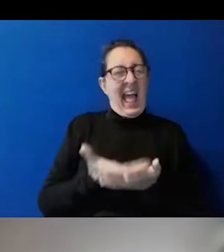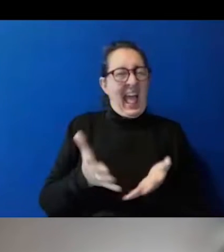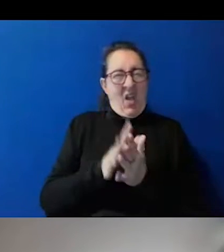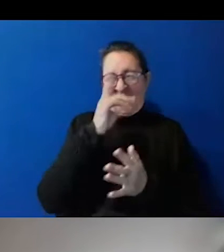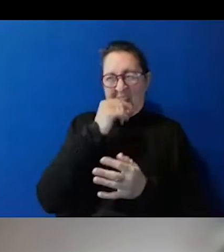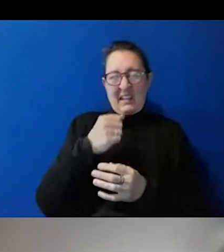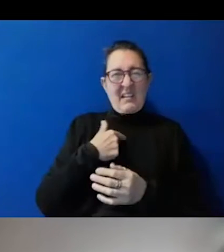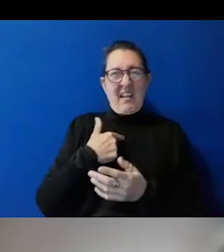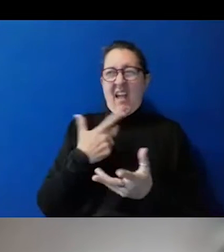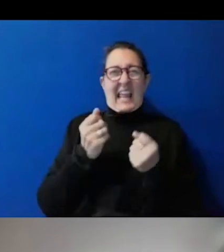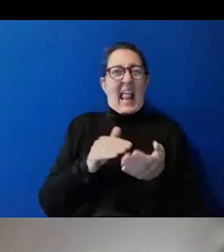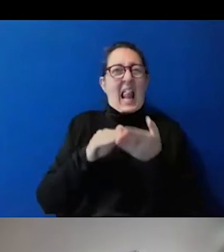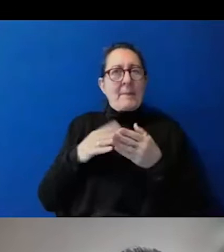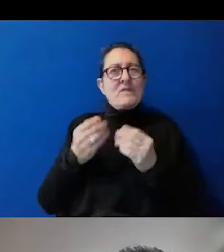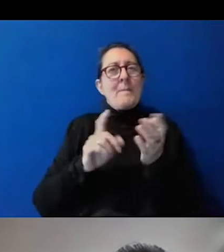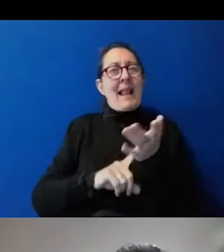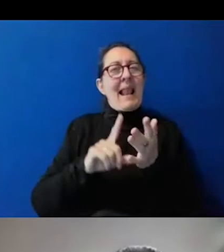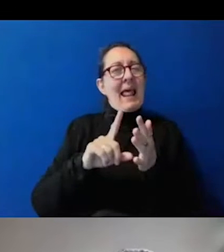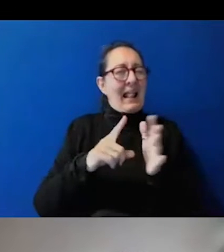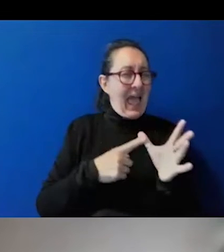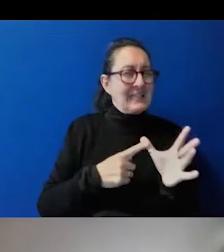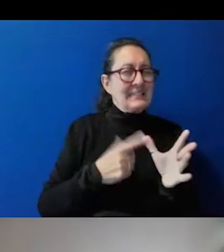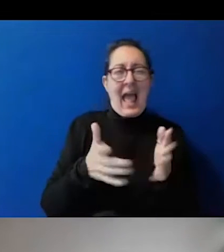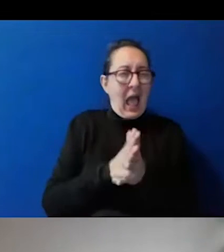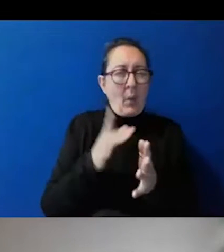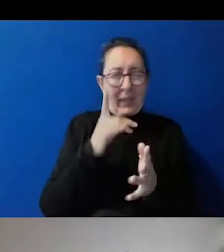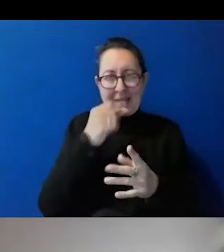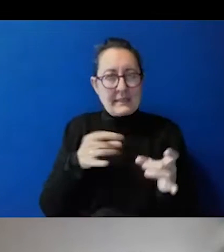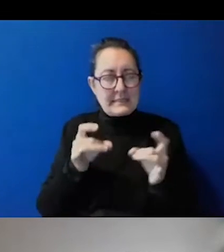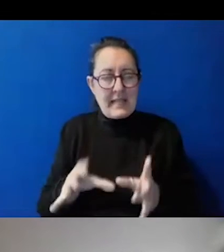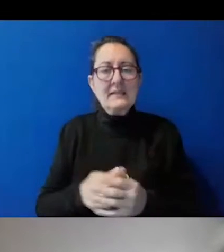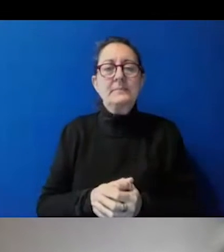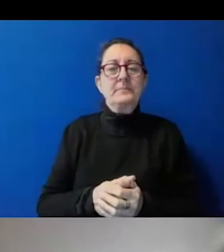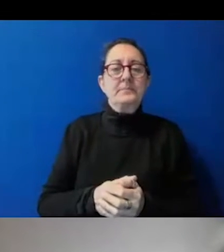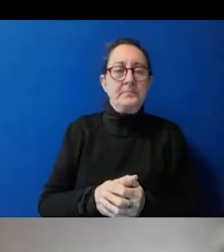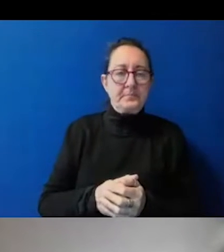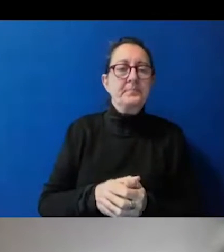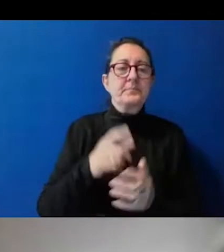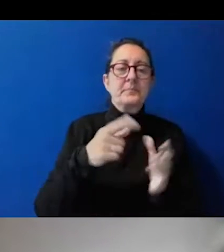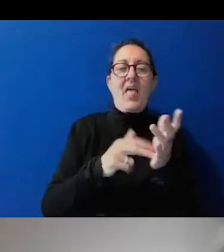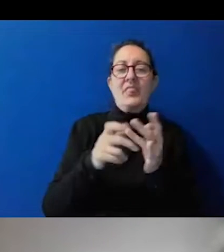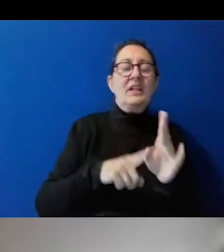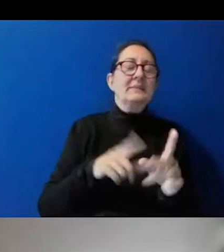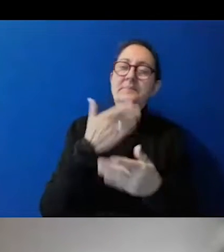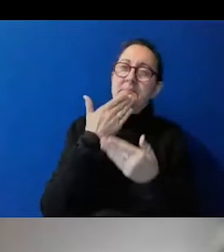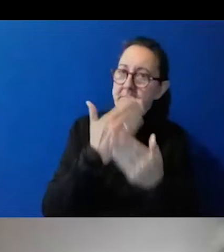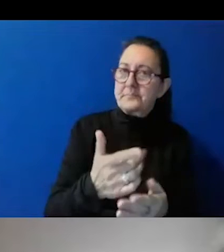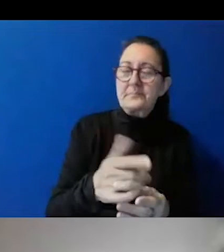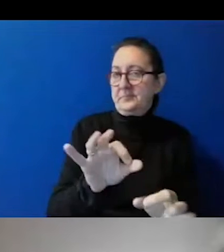can they start thanks Karina that's a really good question uh because as you said legal problems